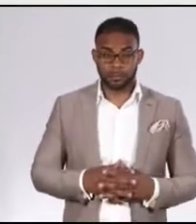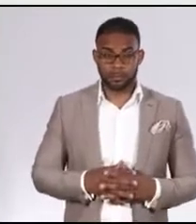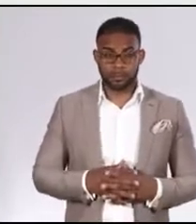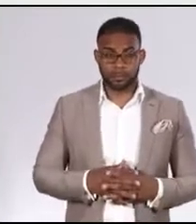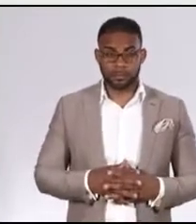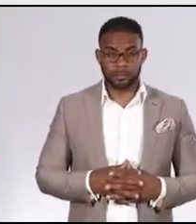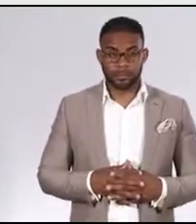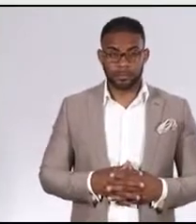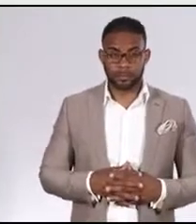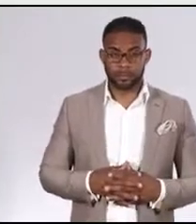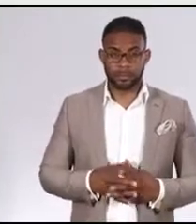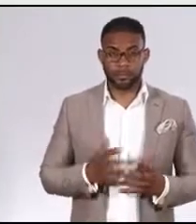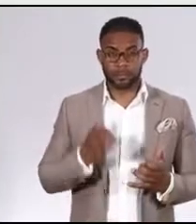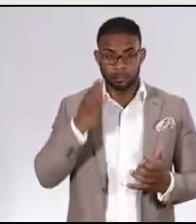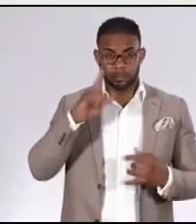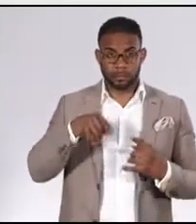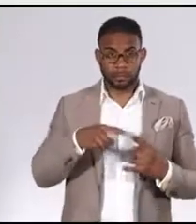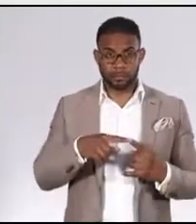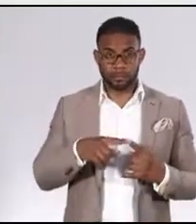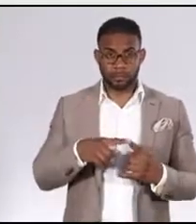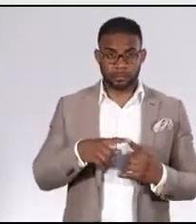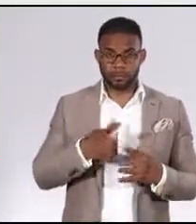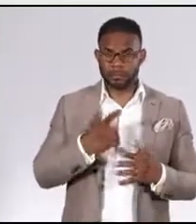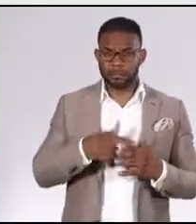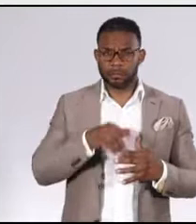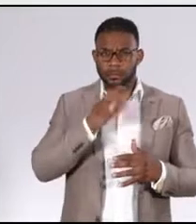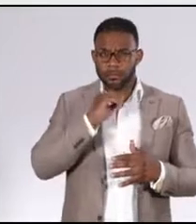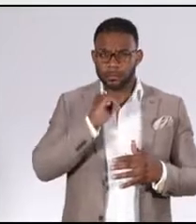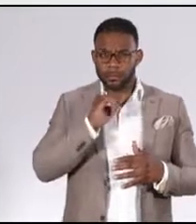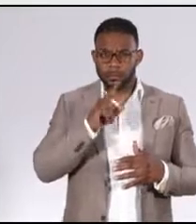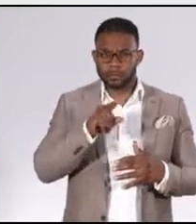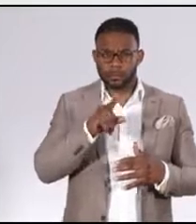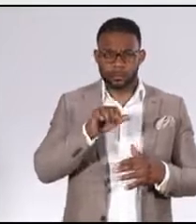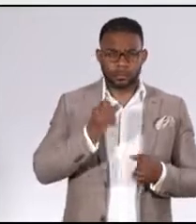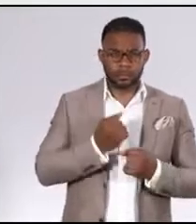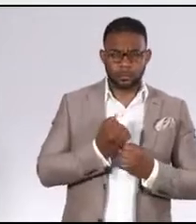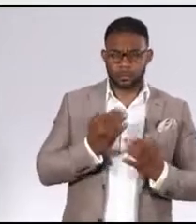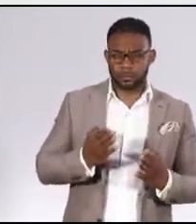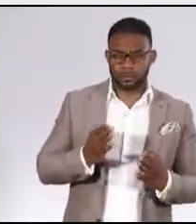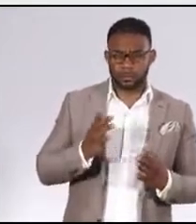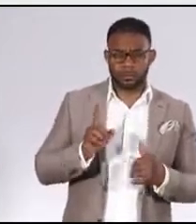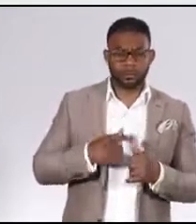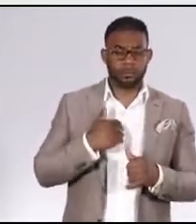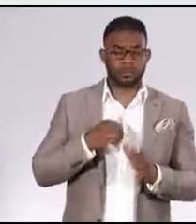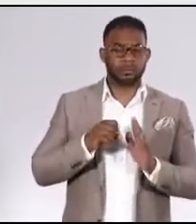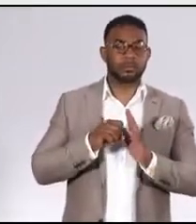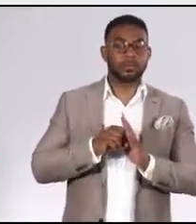so Now we want to know about uh what was the age that you or your loved one first have symptoms of hearing loss.